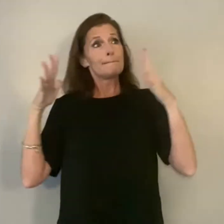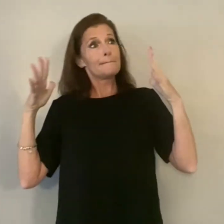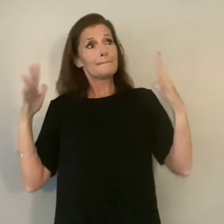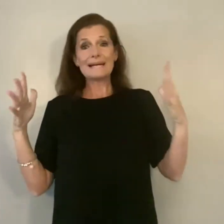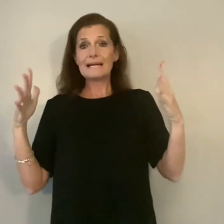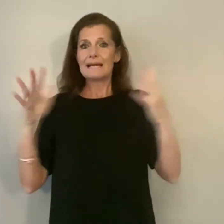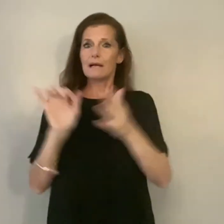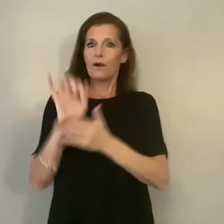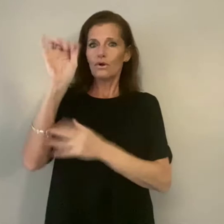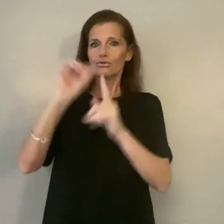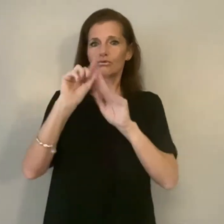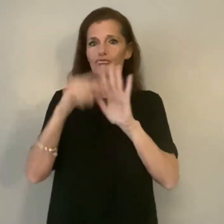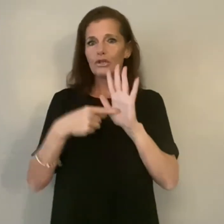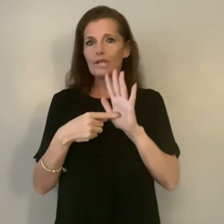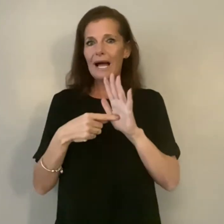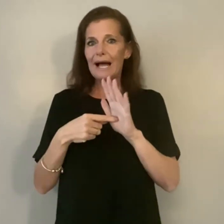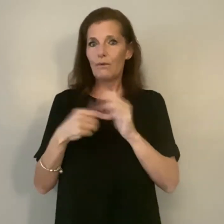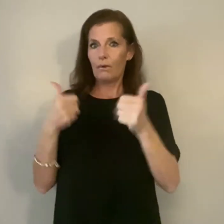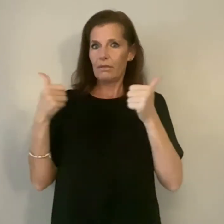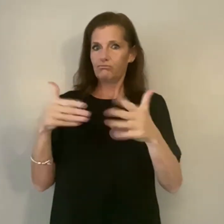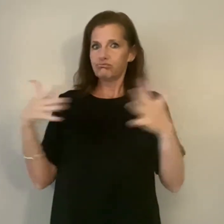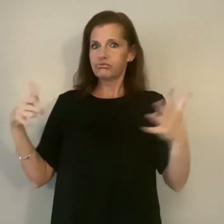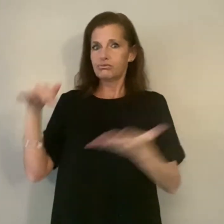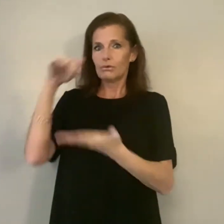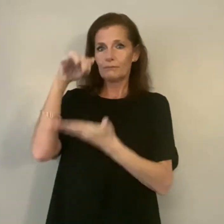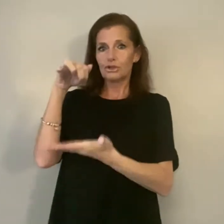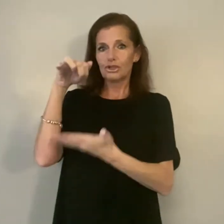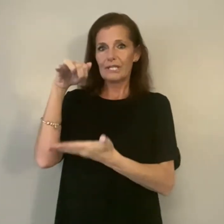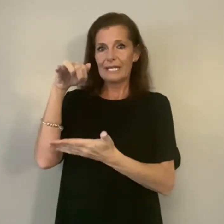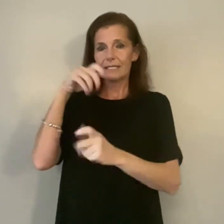from a large cultural project with a sizeable budget